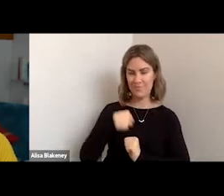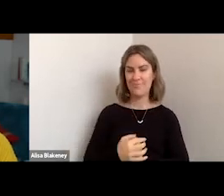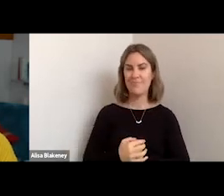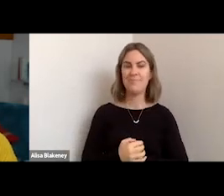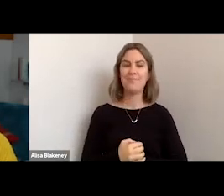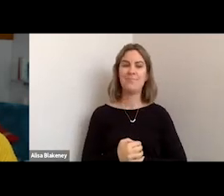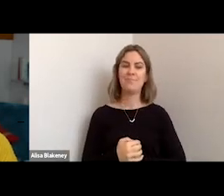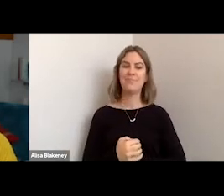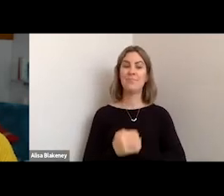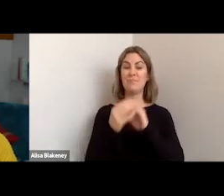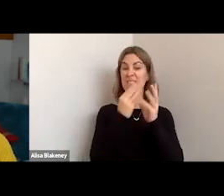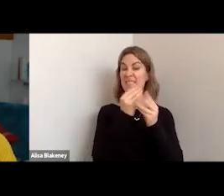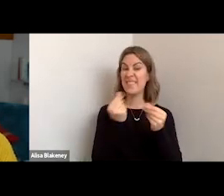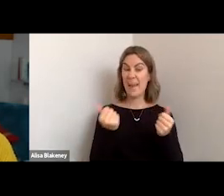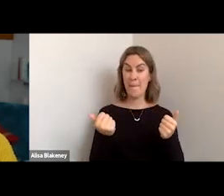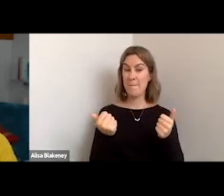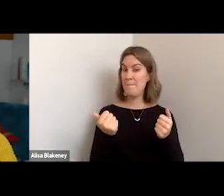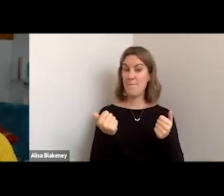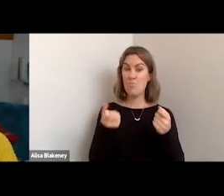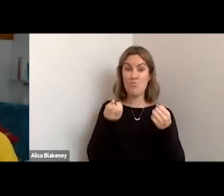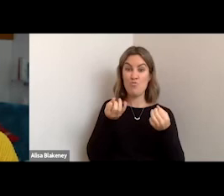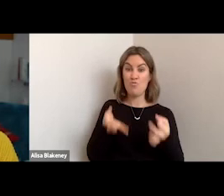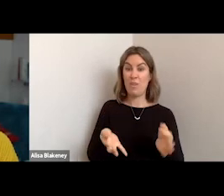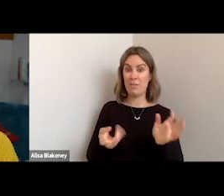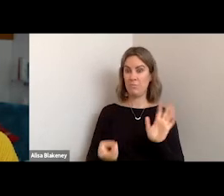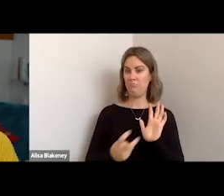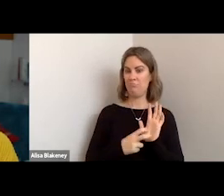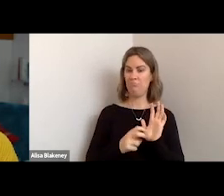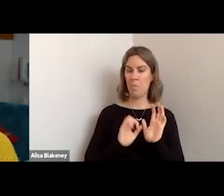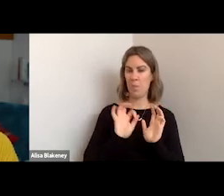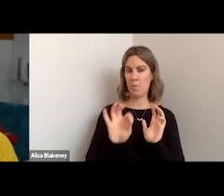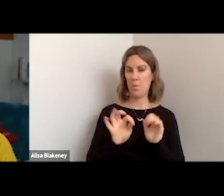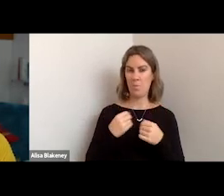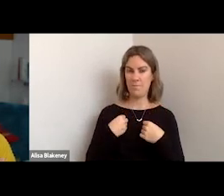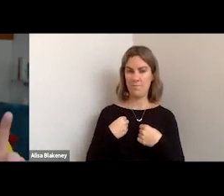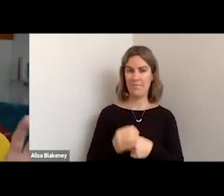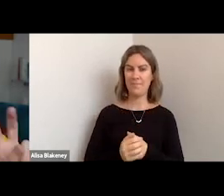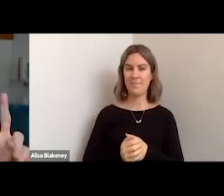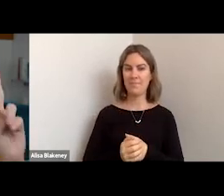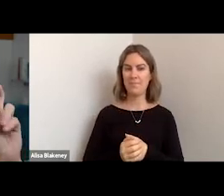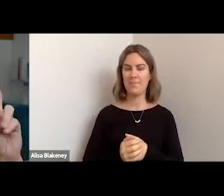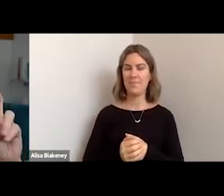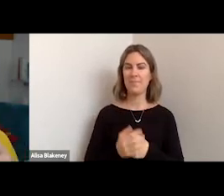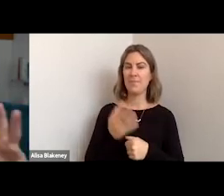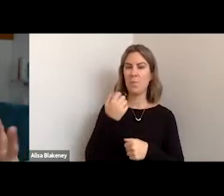signed up but not all of them. We also create design or PR teams with